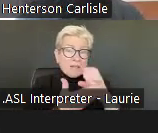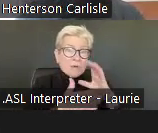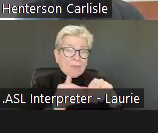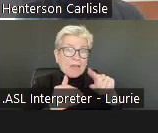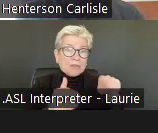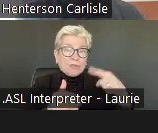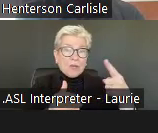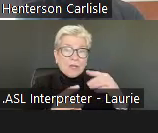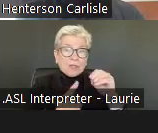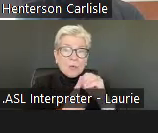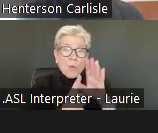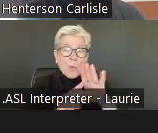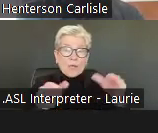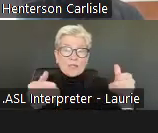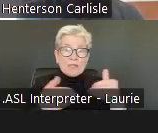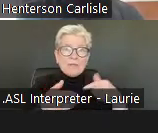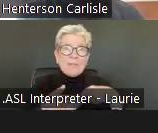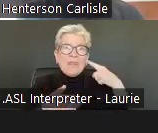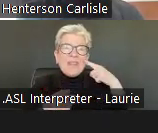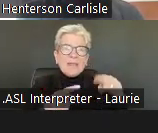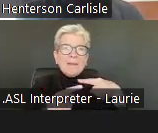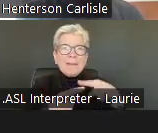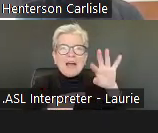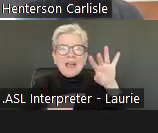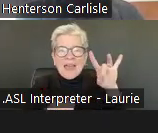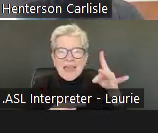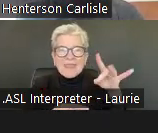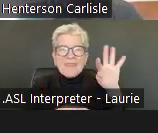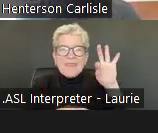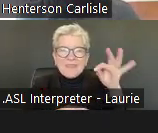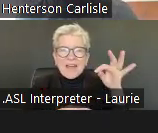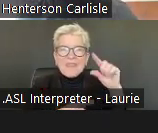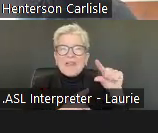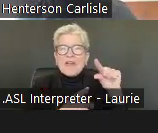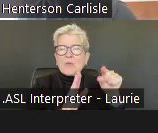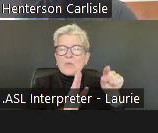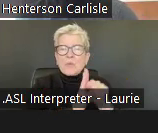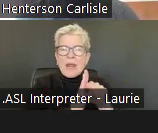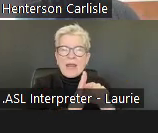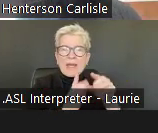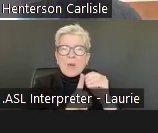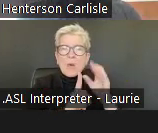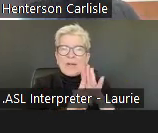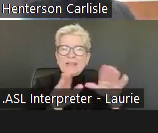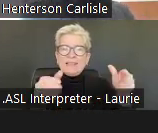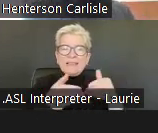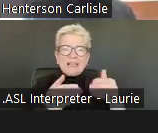eighth to 9th grade orientation um establishing ongoing parent engagement again we've talked